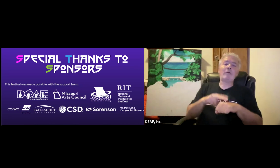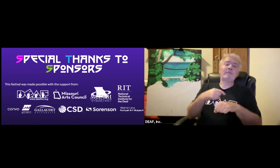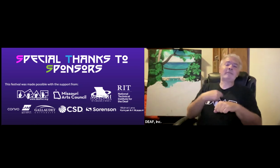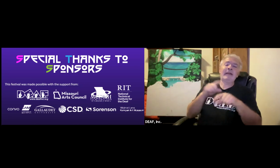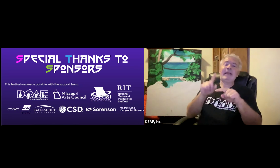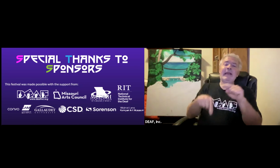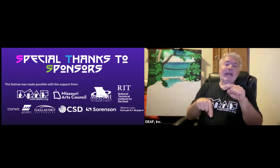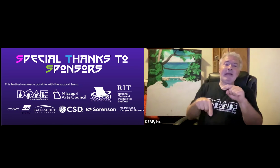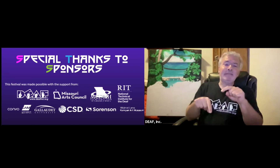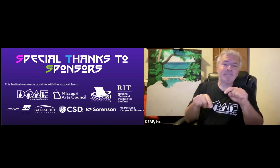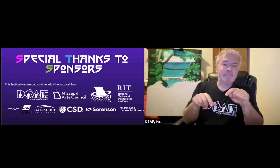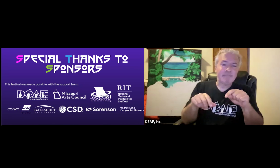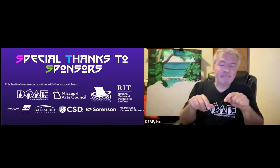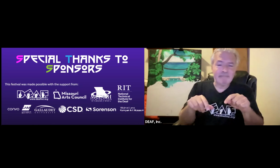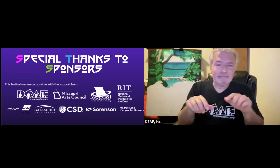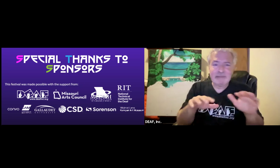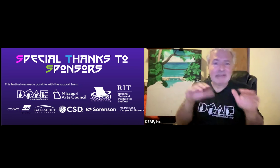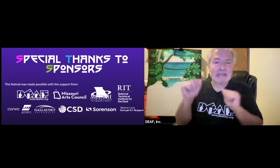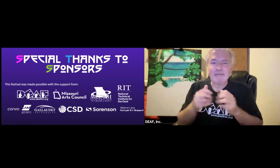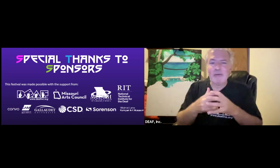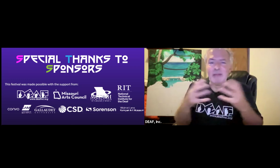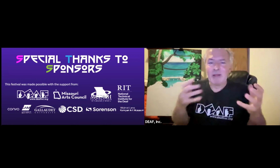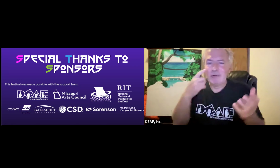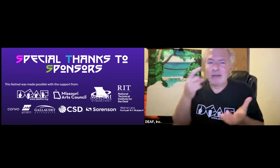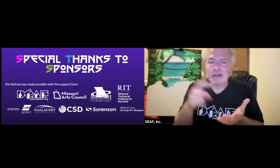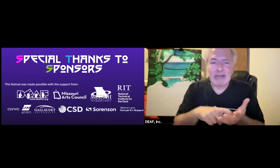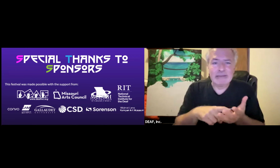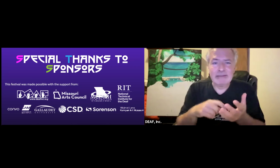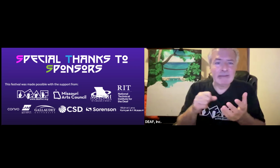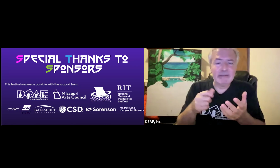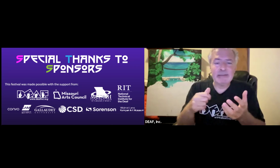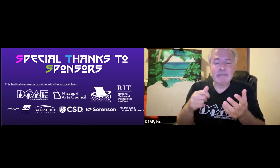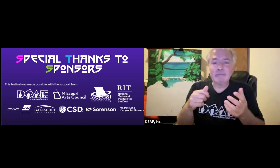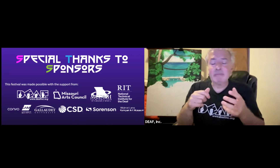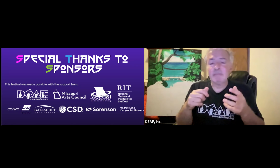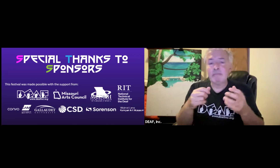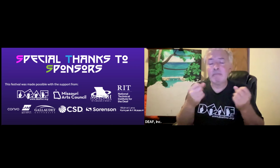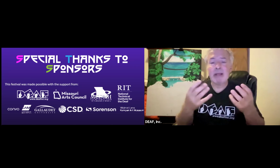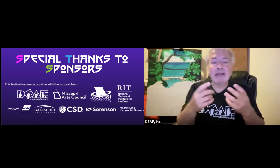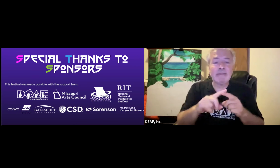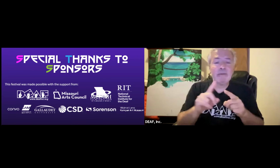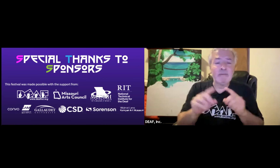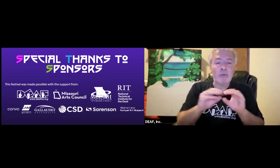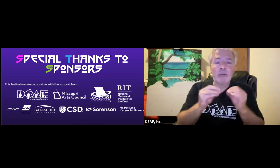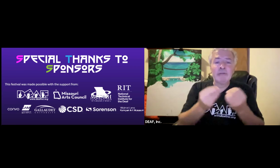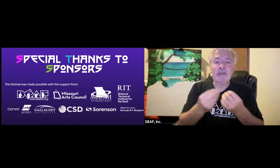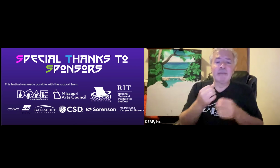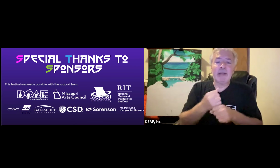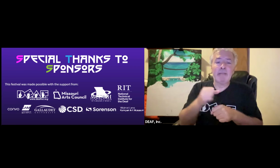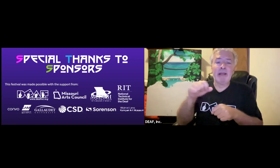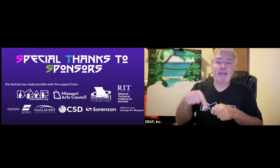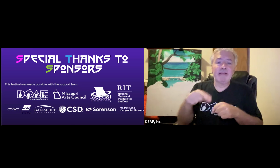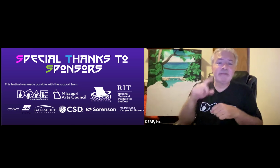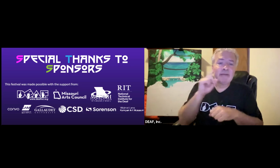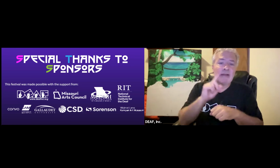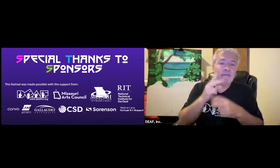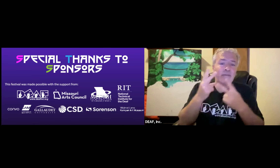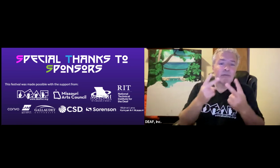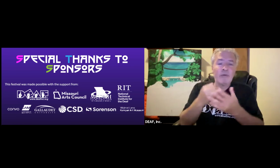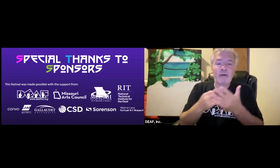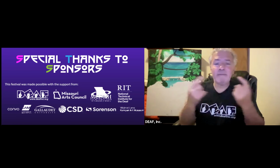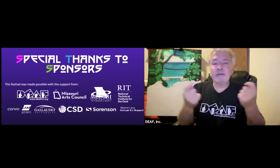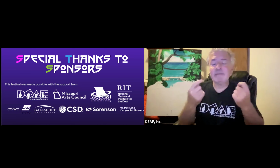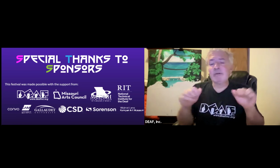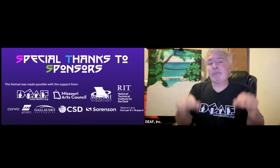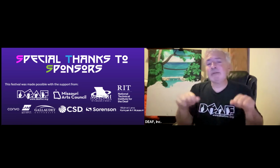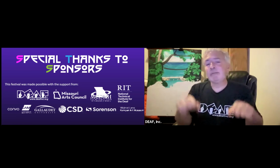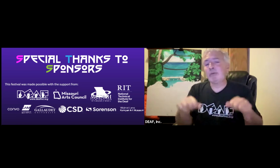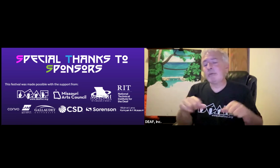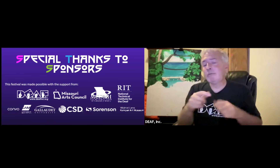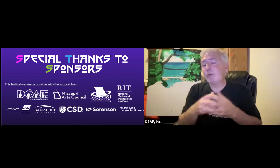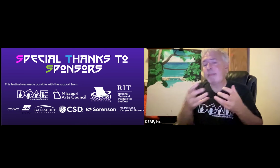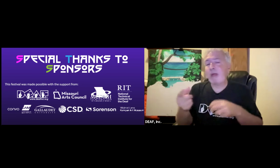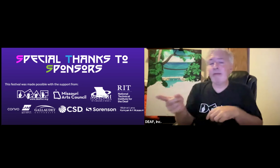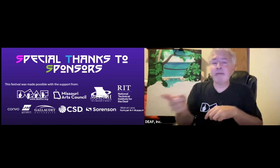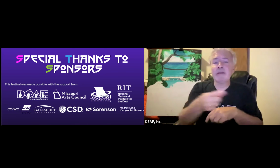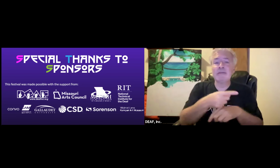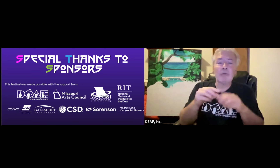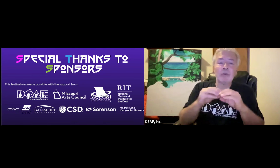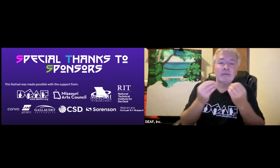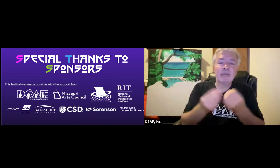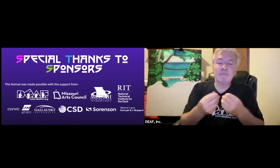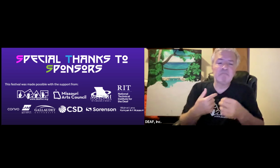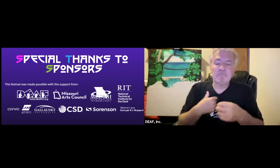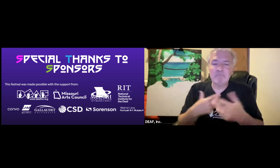Of course, I cannot leave without recognizing the many, many organizations that made this Deaf festival possible.